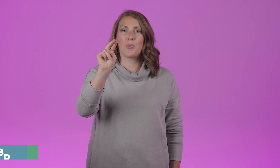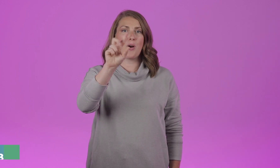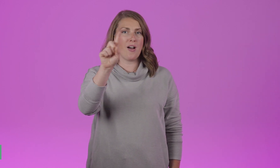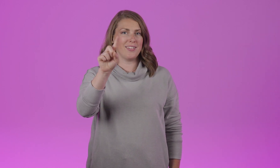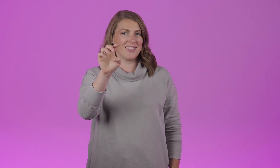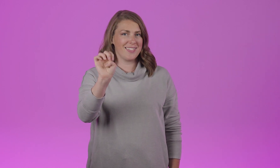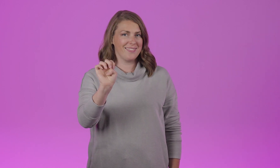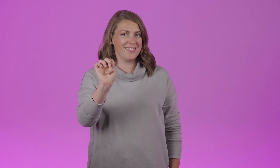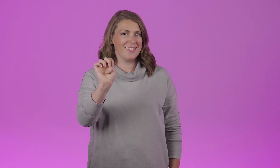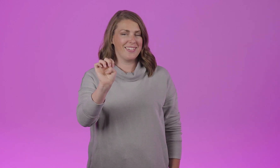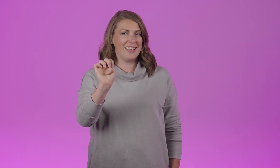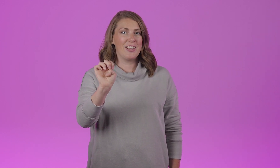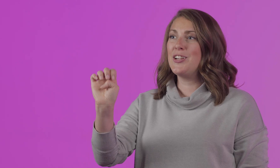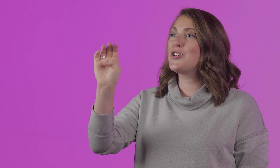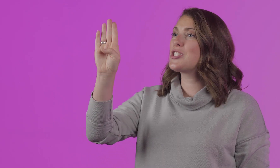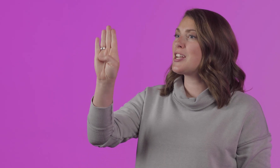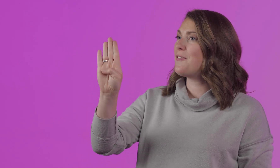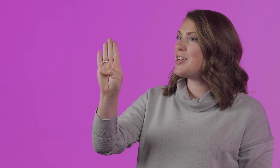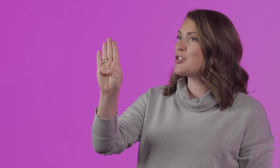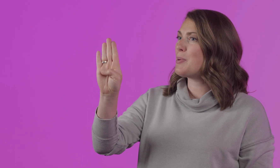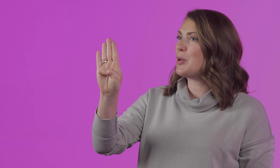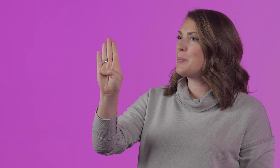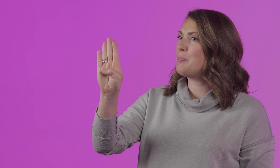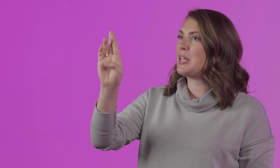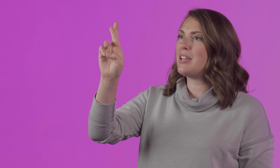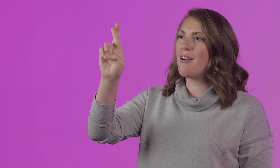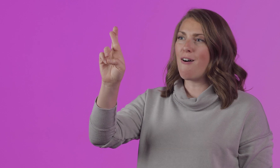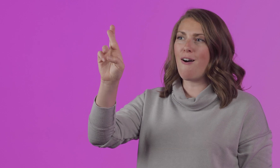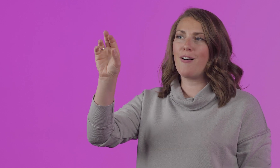BRONZE You're just gonna fingerspell B-R-O-N-Z-E.